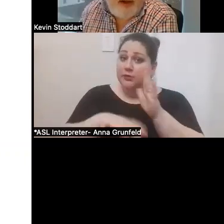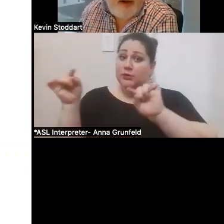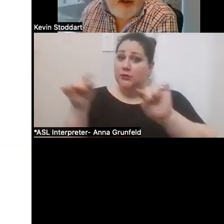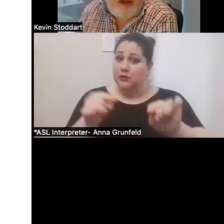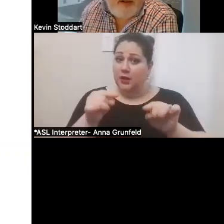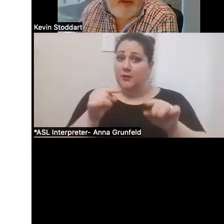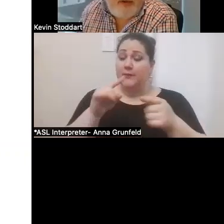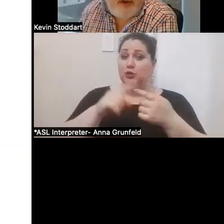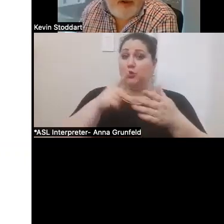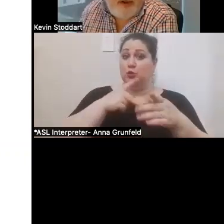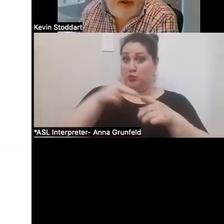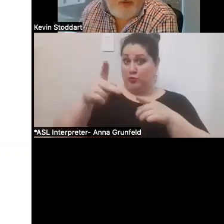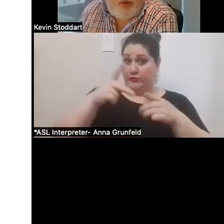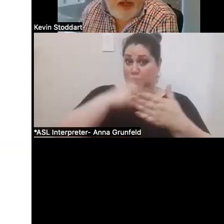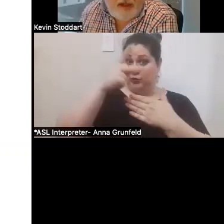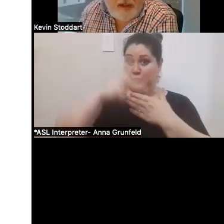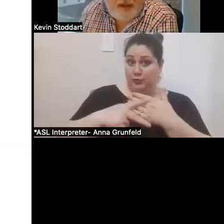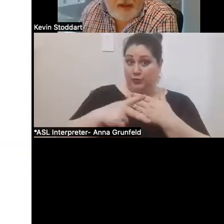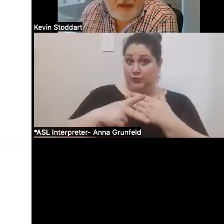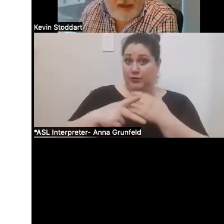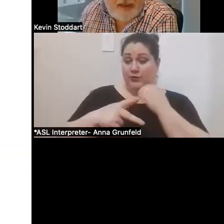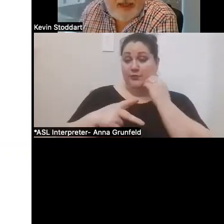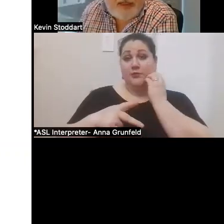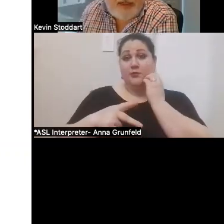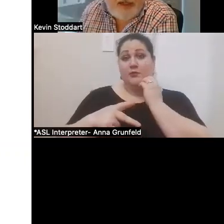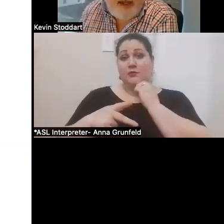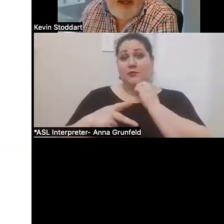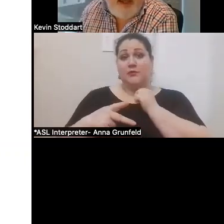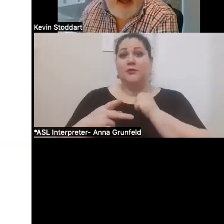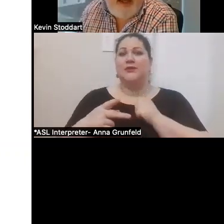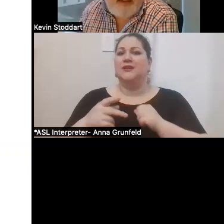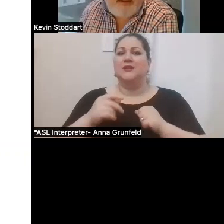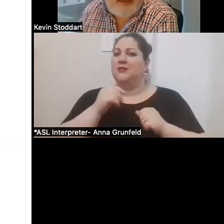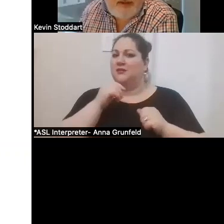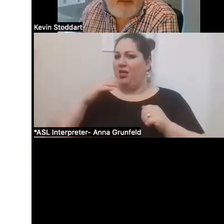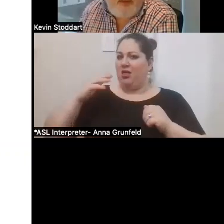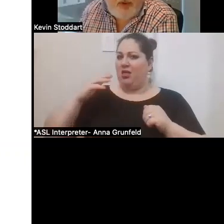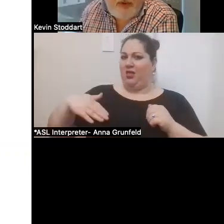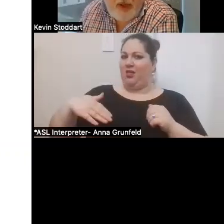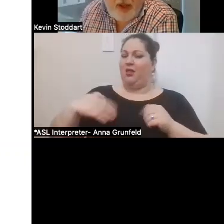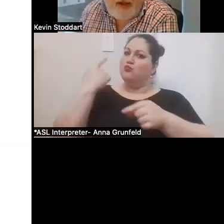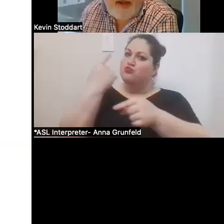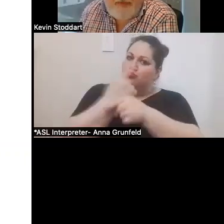are not well assessed, and some will not have